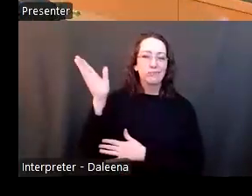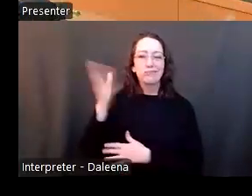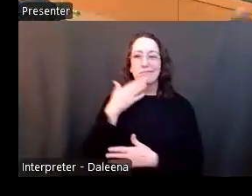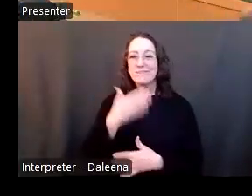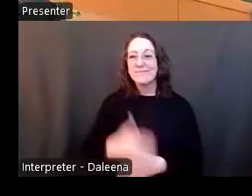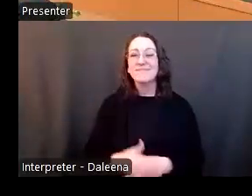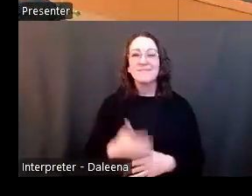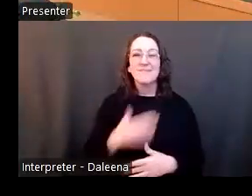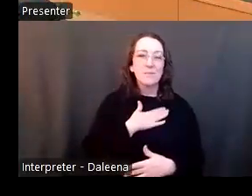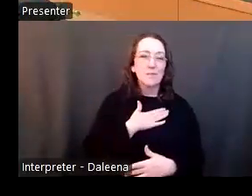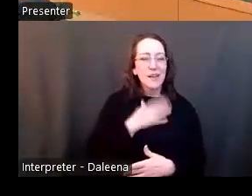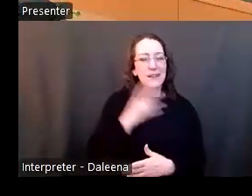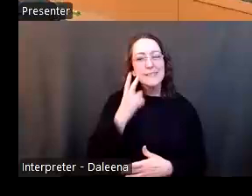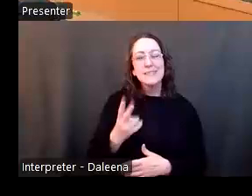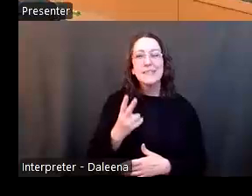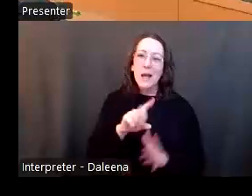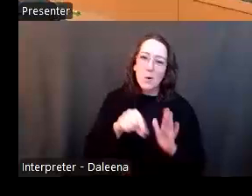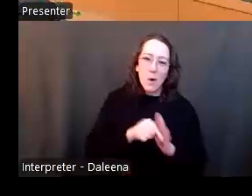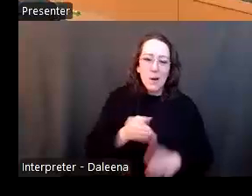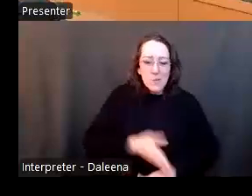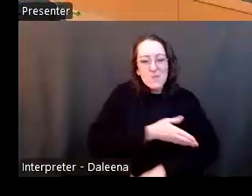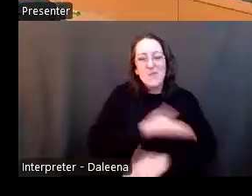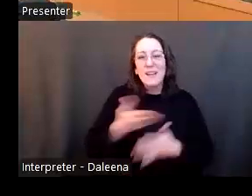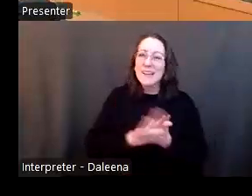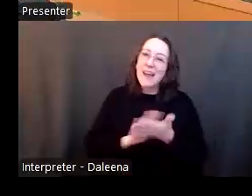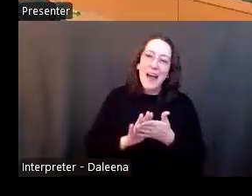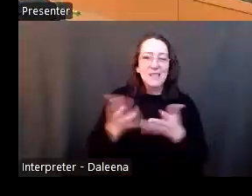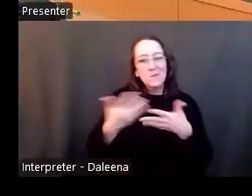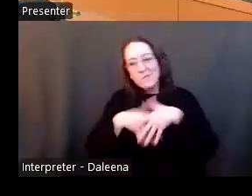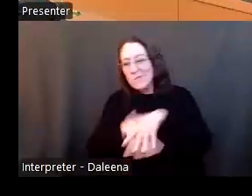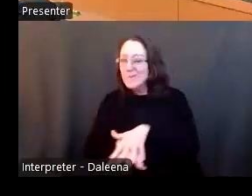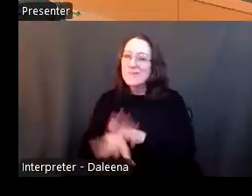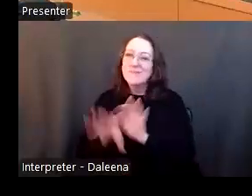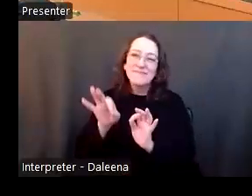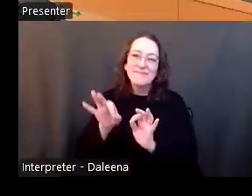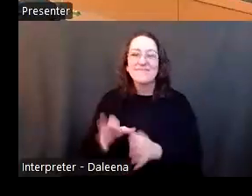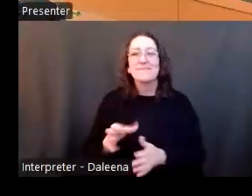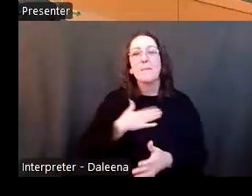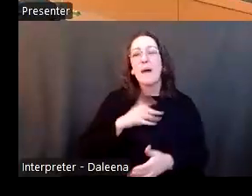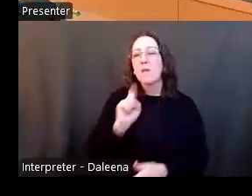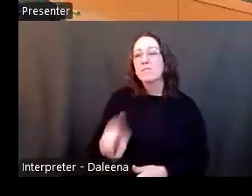appreciate when I see like quality improvement things all nicely unfolded in um my question is